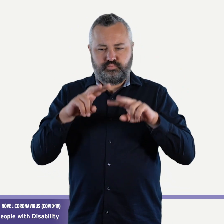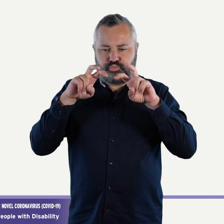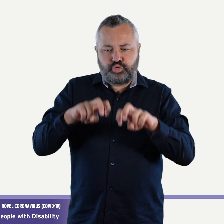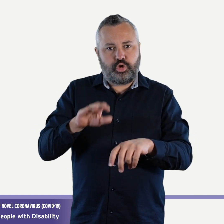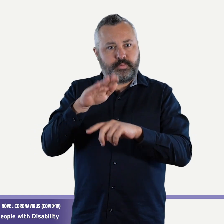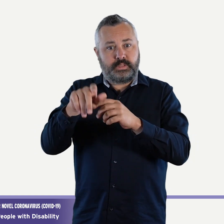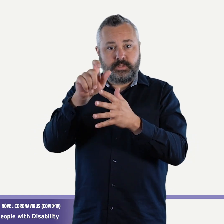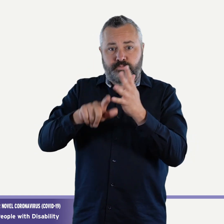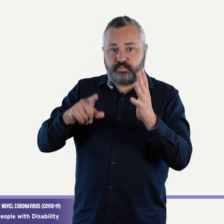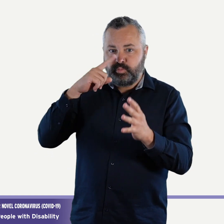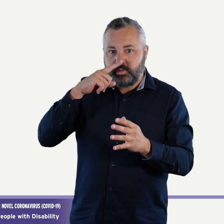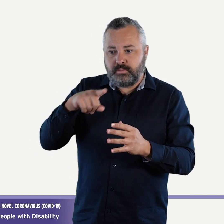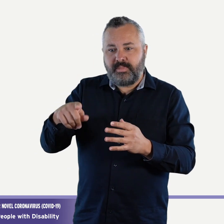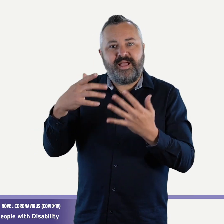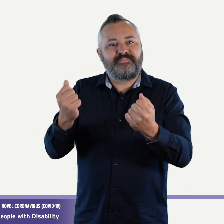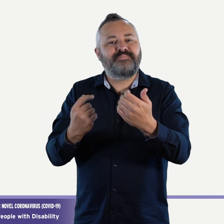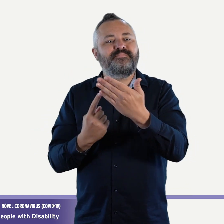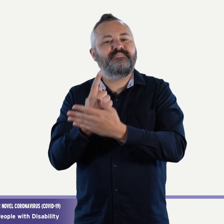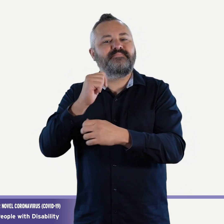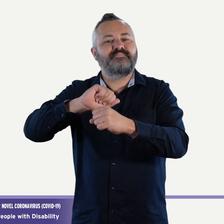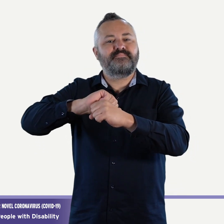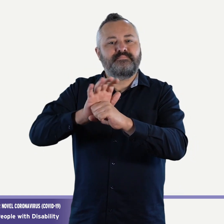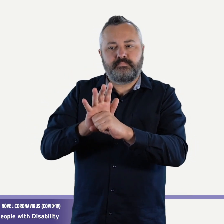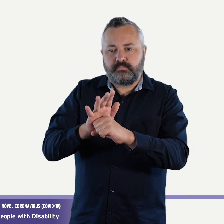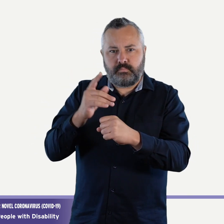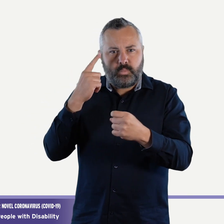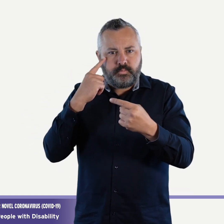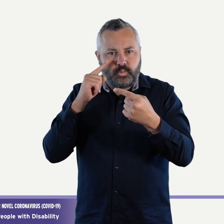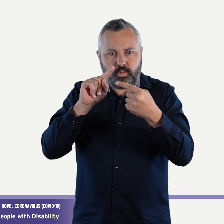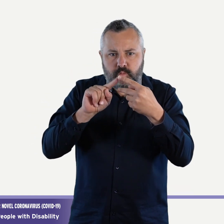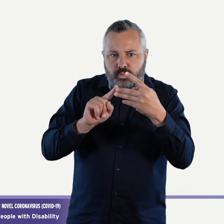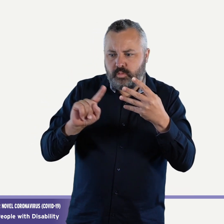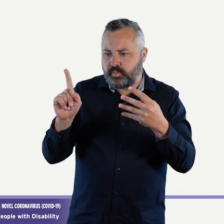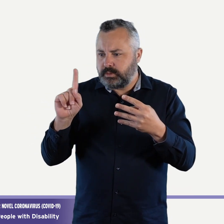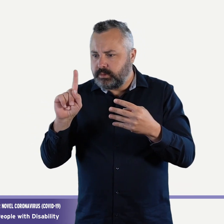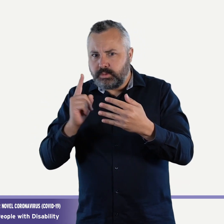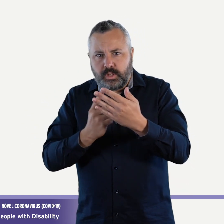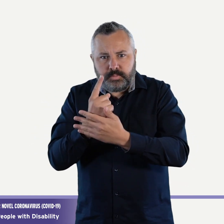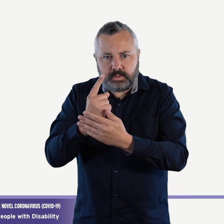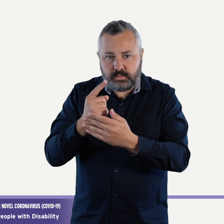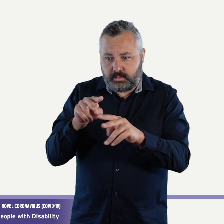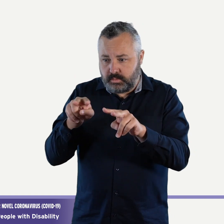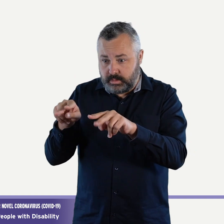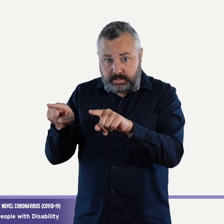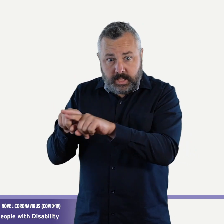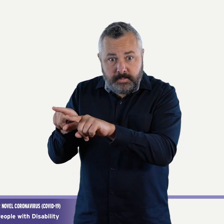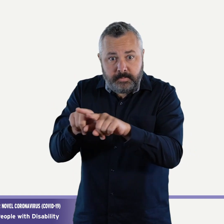Identify and characterise the nature of the virus,